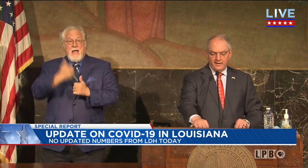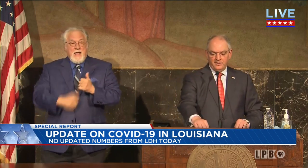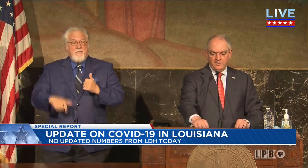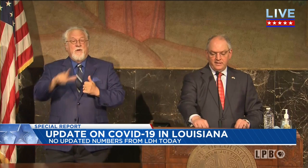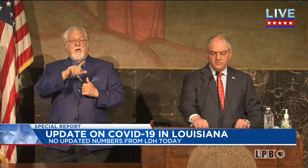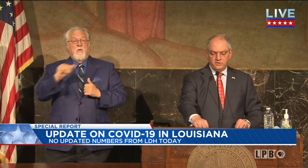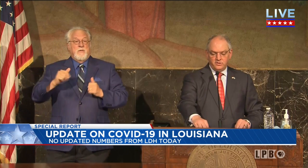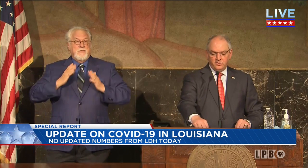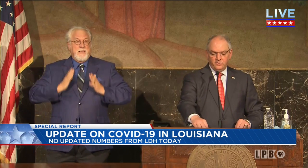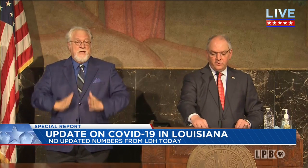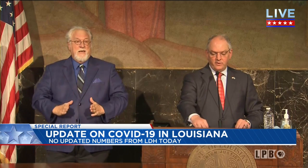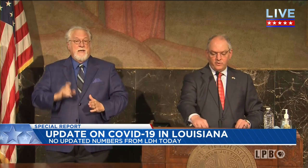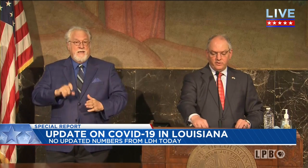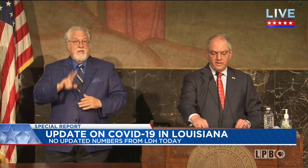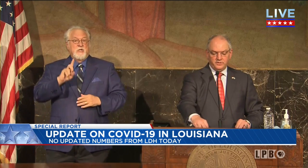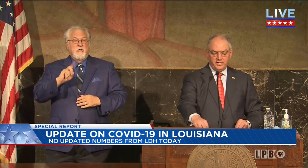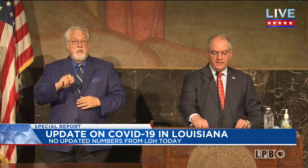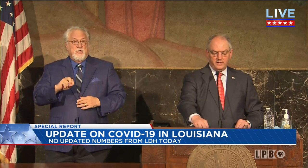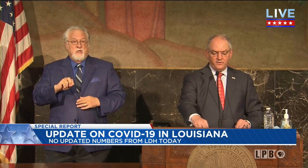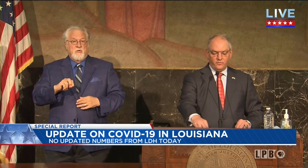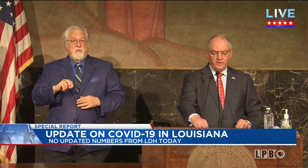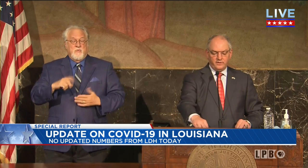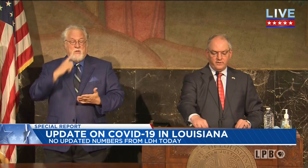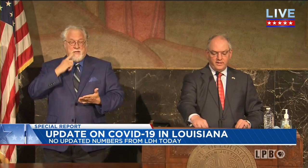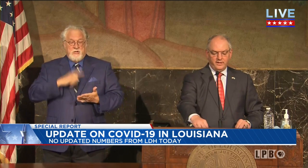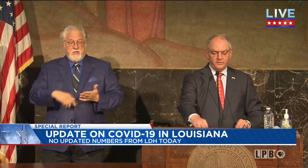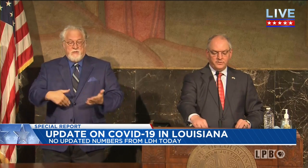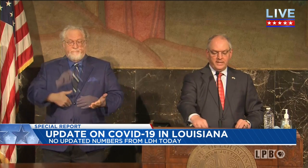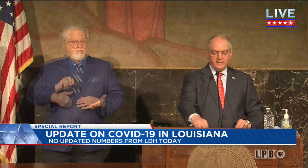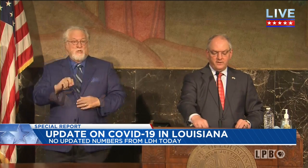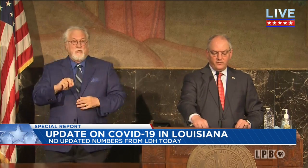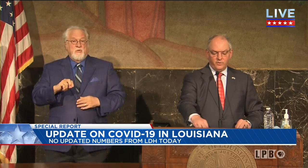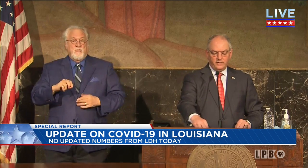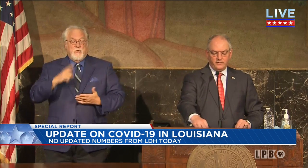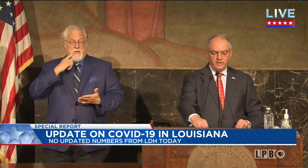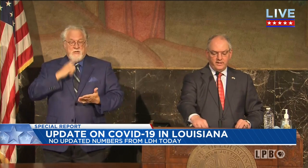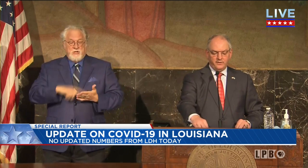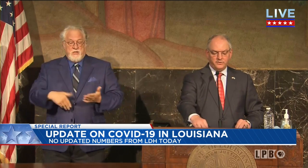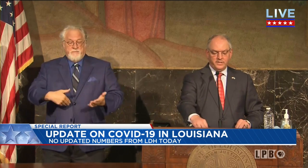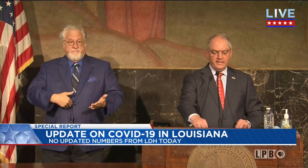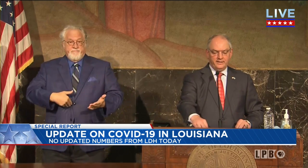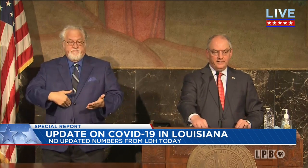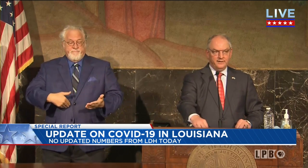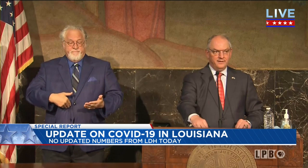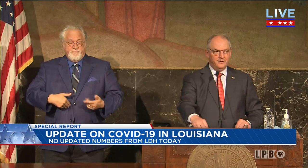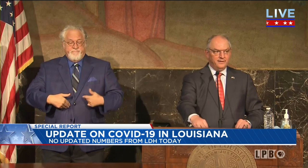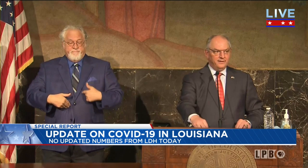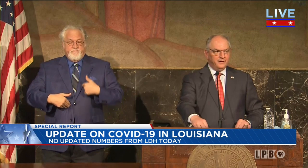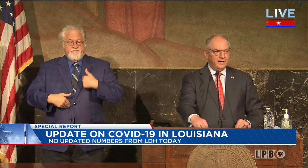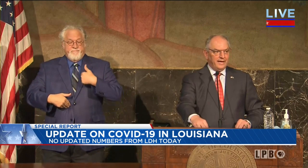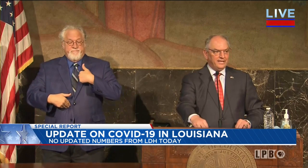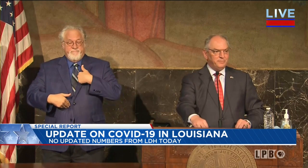AND THE REALITY IS BASED ON THESE TRENDS THAT WE'RE SEEING